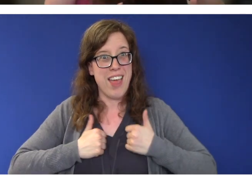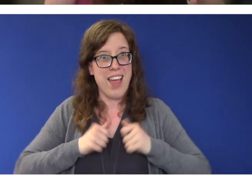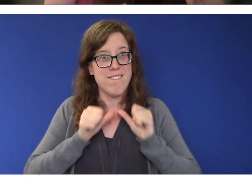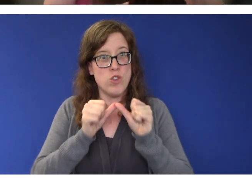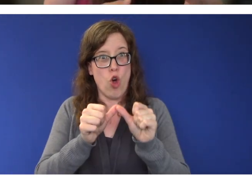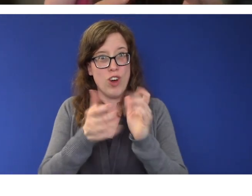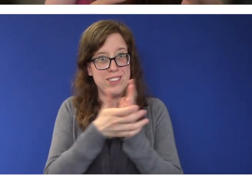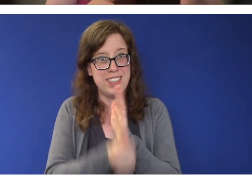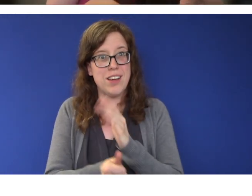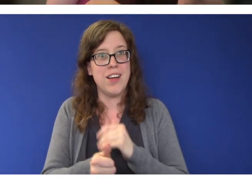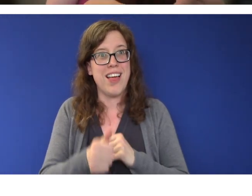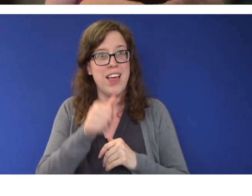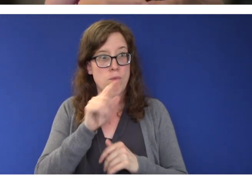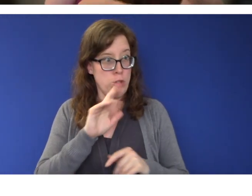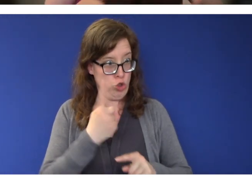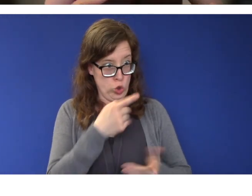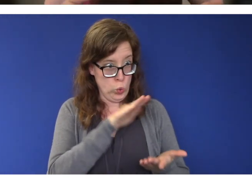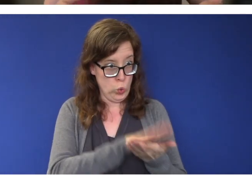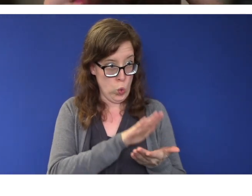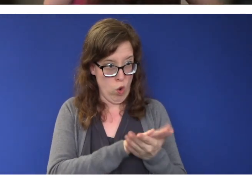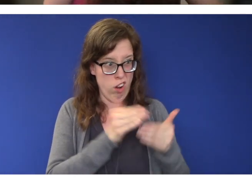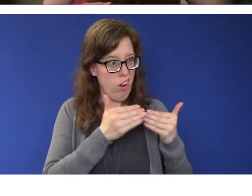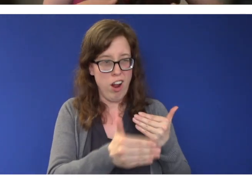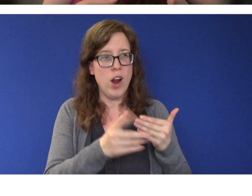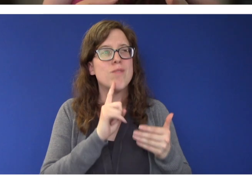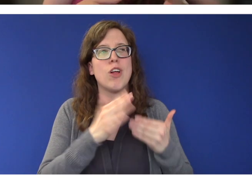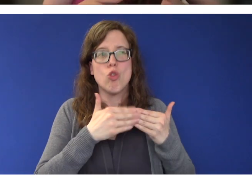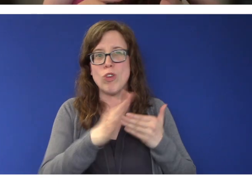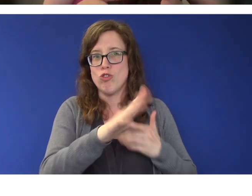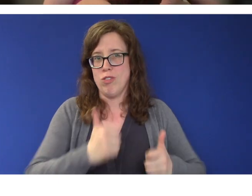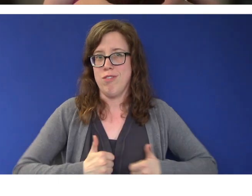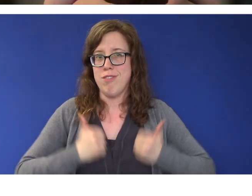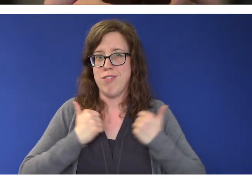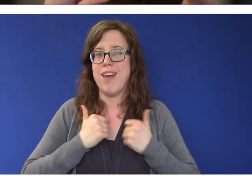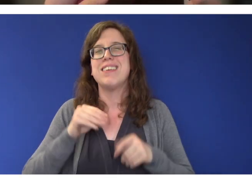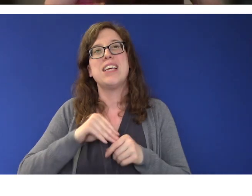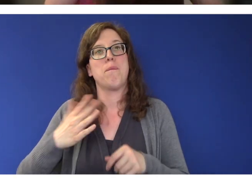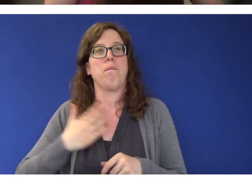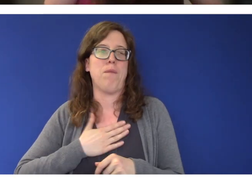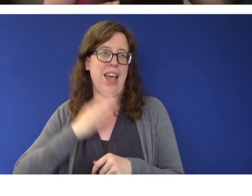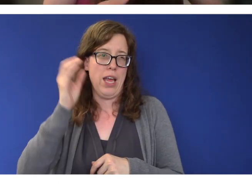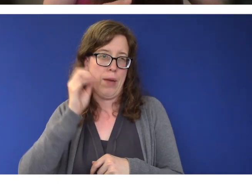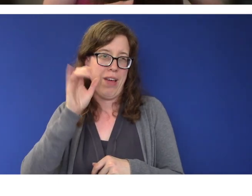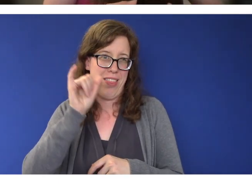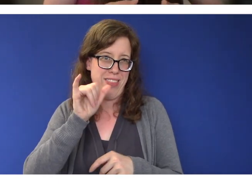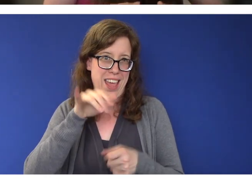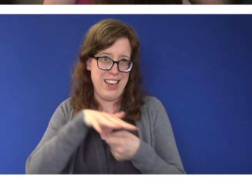skill. It's going to serve them for the rest of their life. So in my opinion it is an area